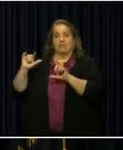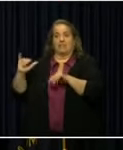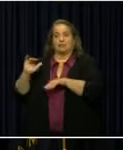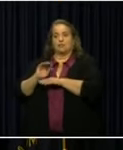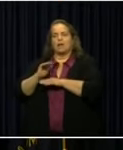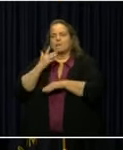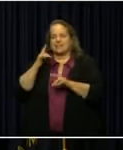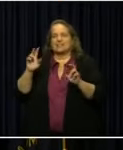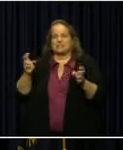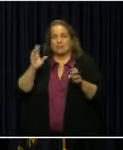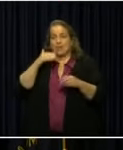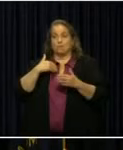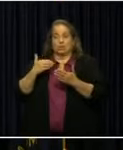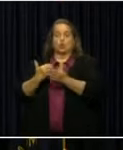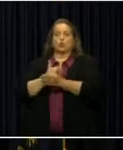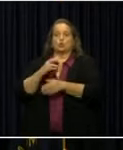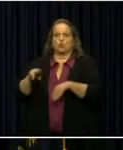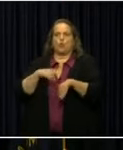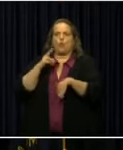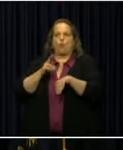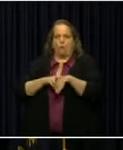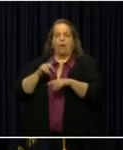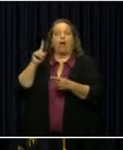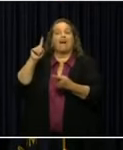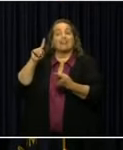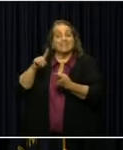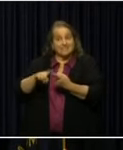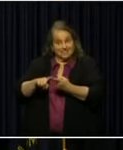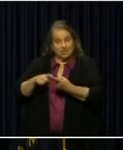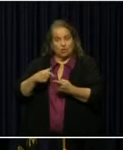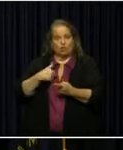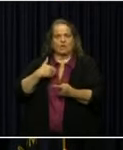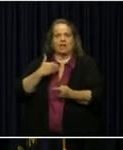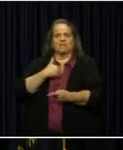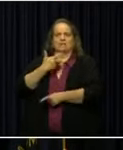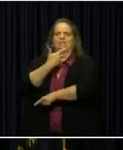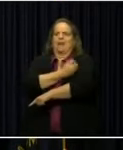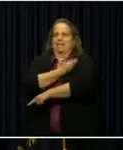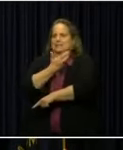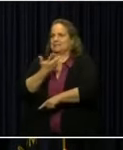THAT'S EXACTLY WHAT WE NEED TO CONTINUE TO DO. THESE ARE SPECIAL MOMENTS THAT